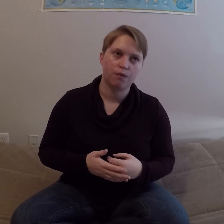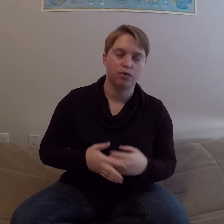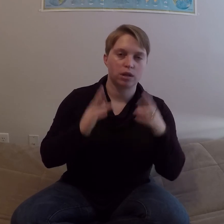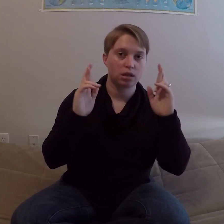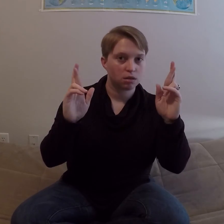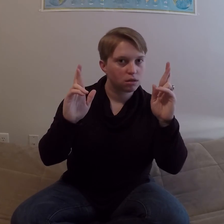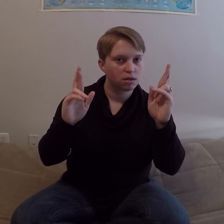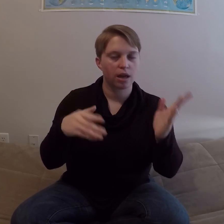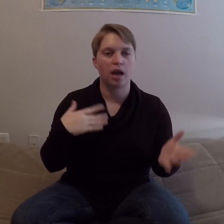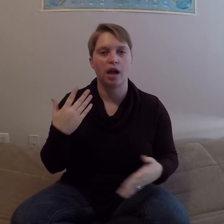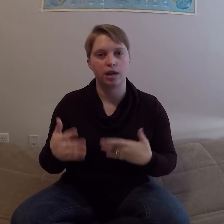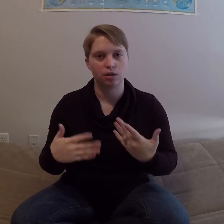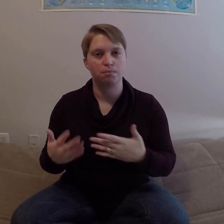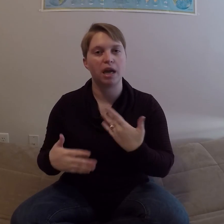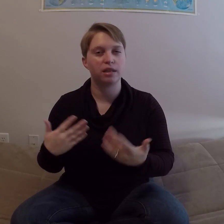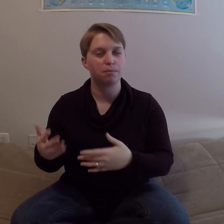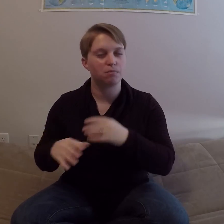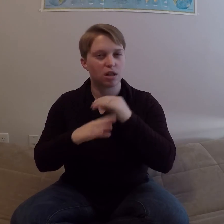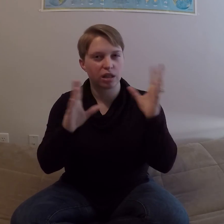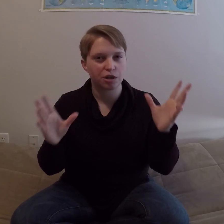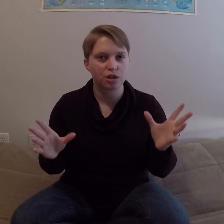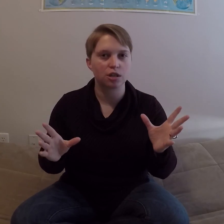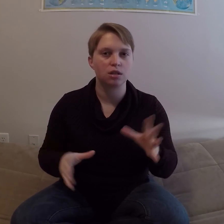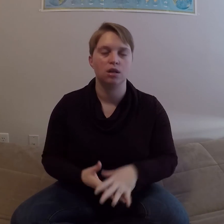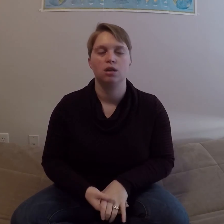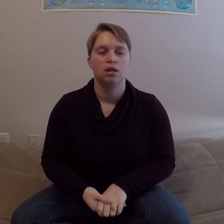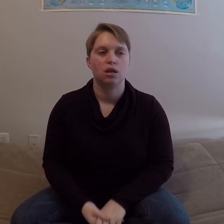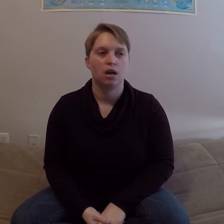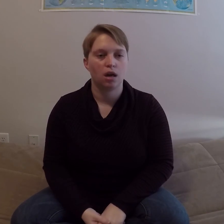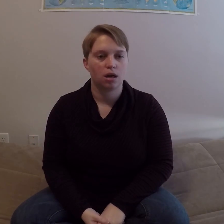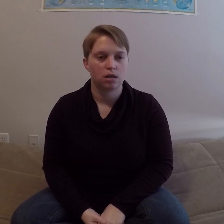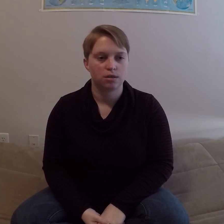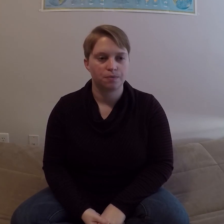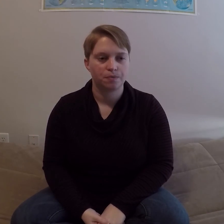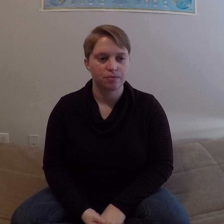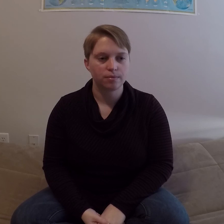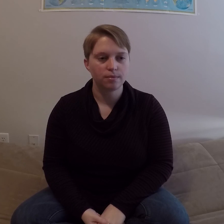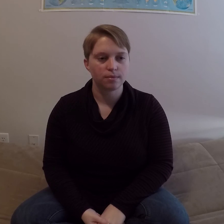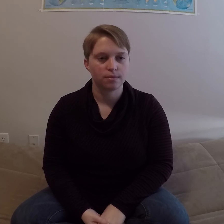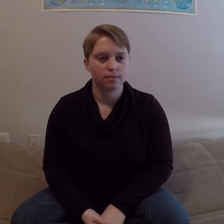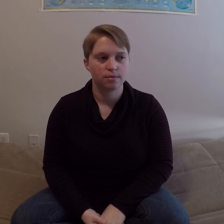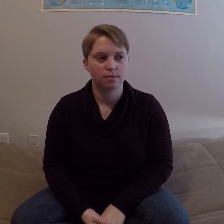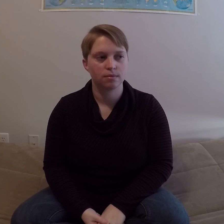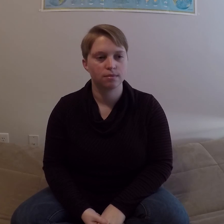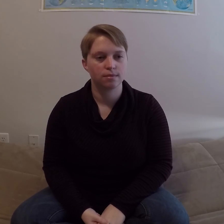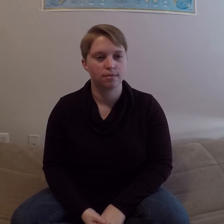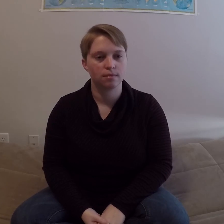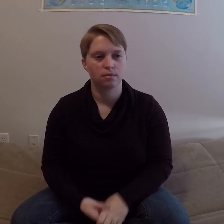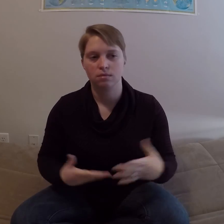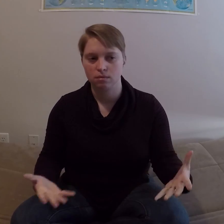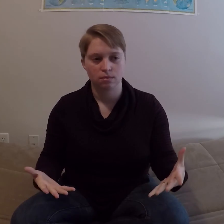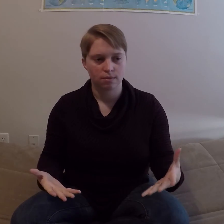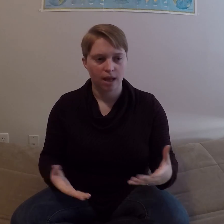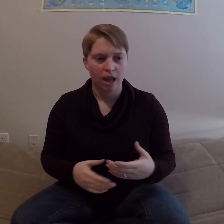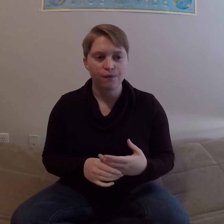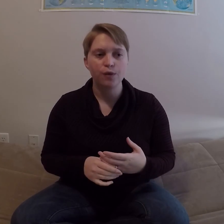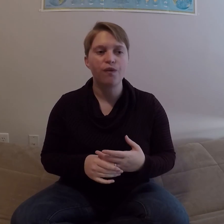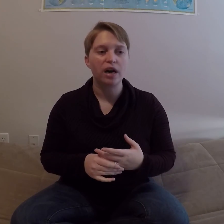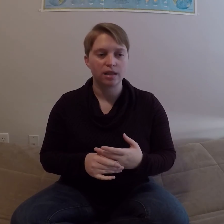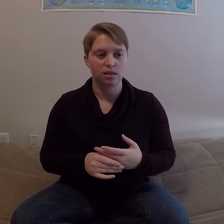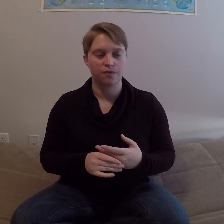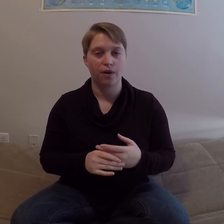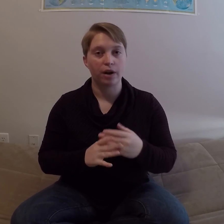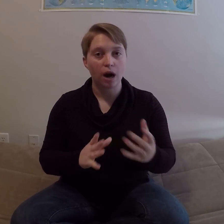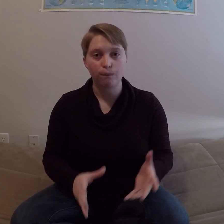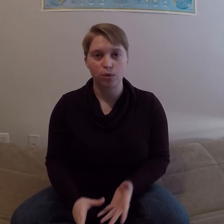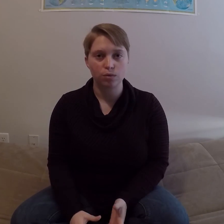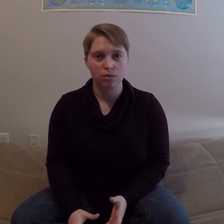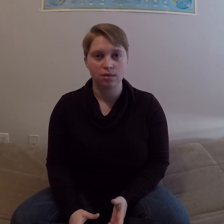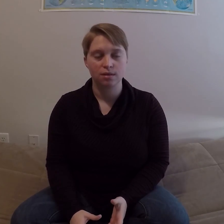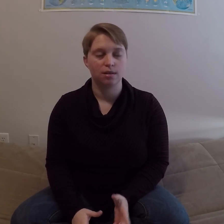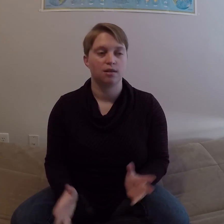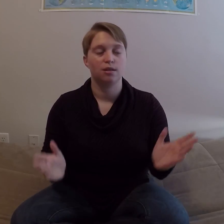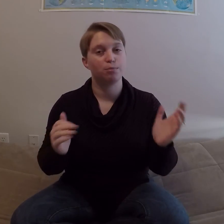hopefully make them clearer. If you find this very helpful,